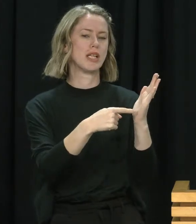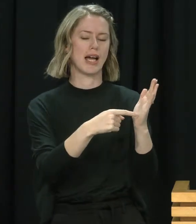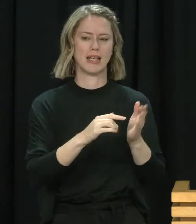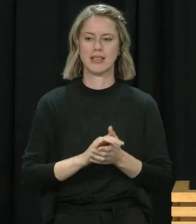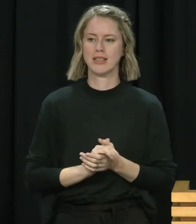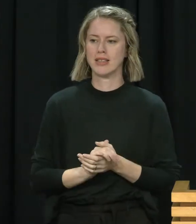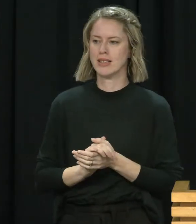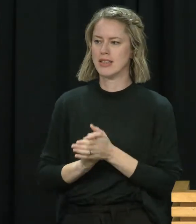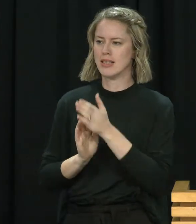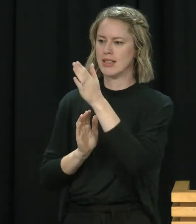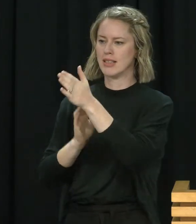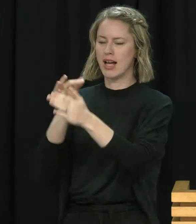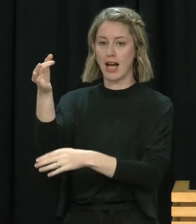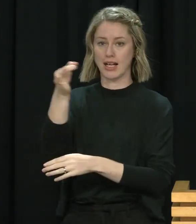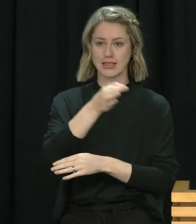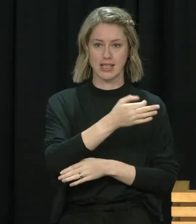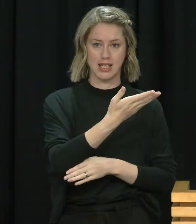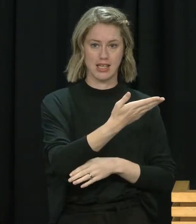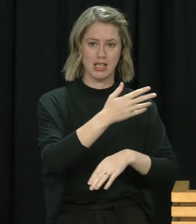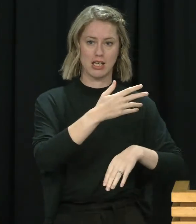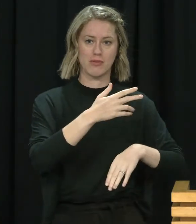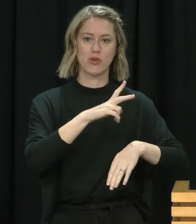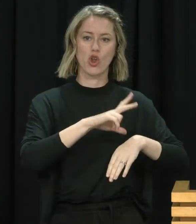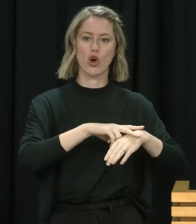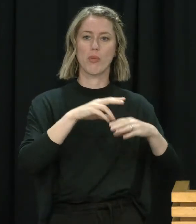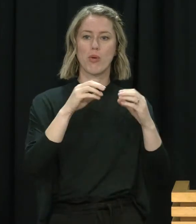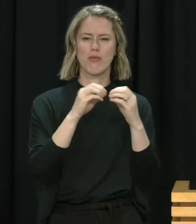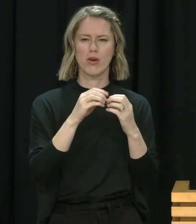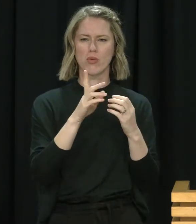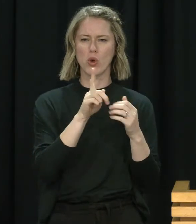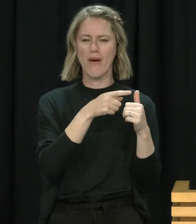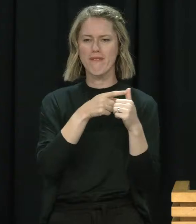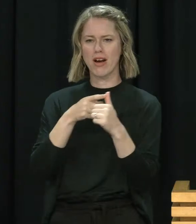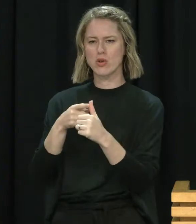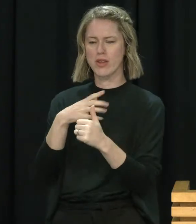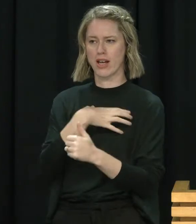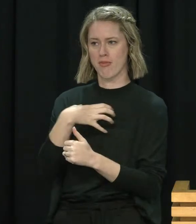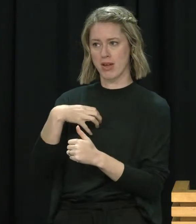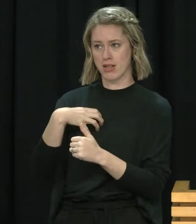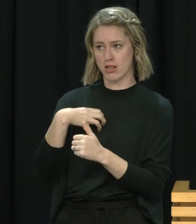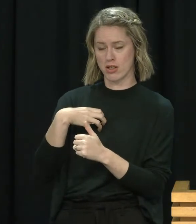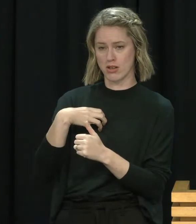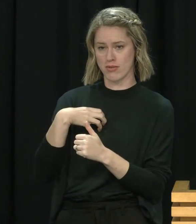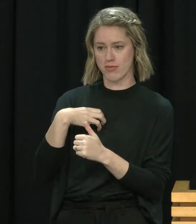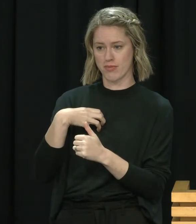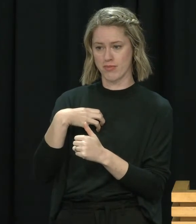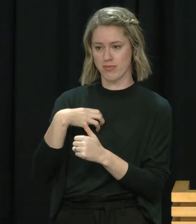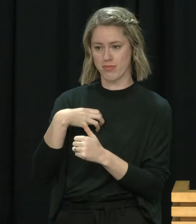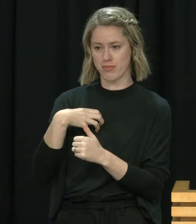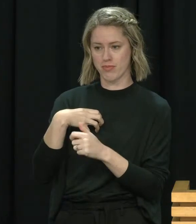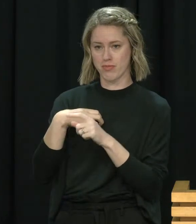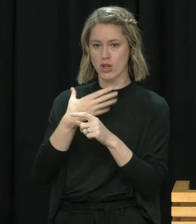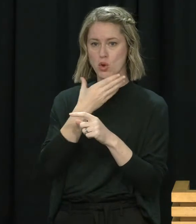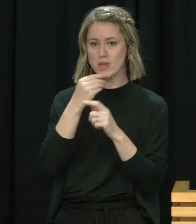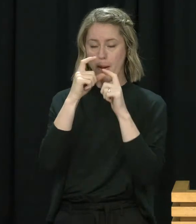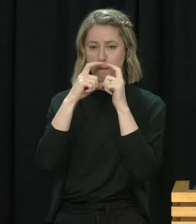to provide greater clarity to people in those areas by Tuesday next week.